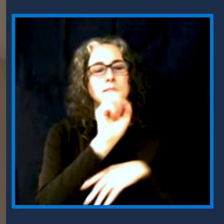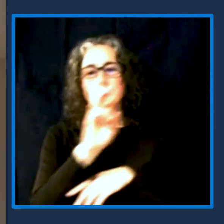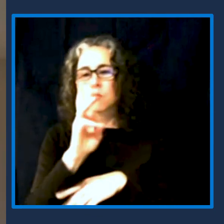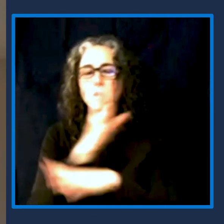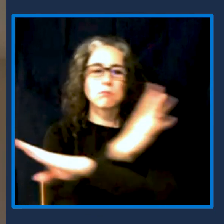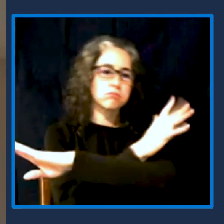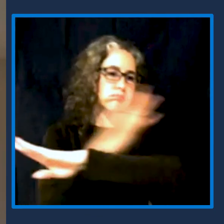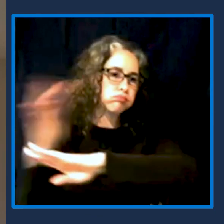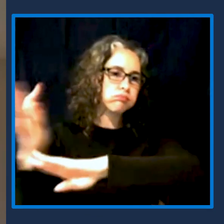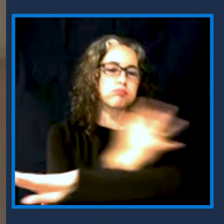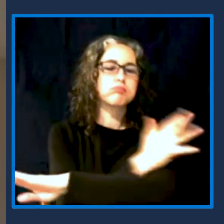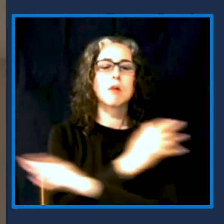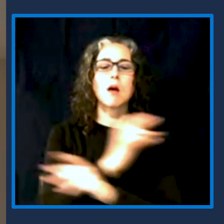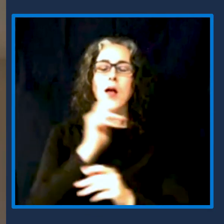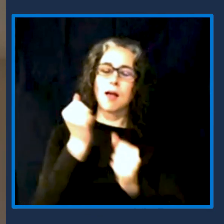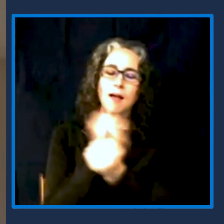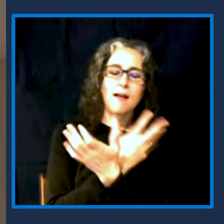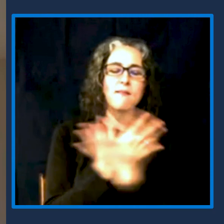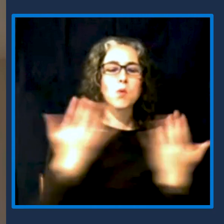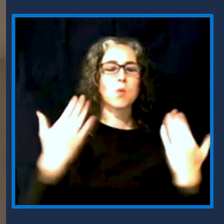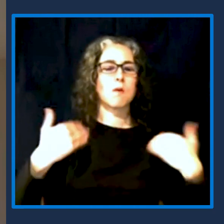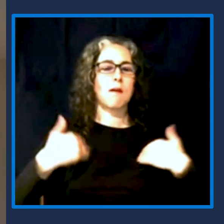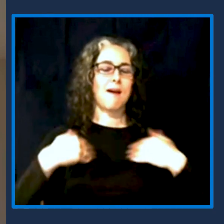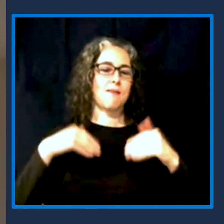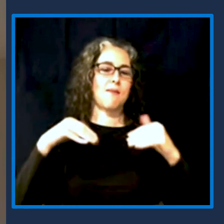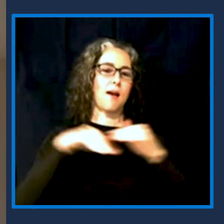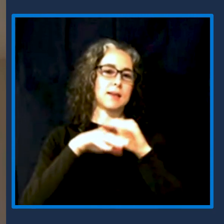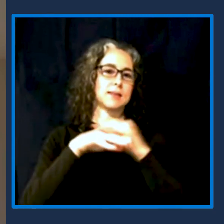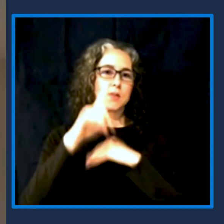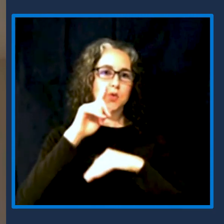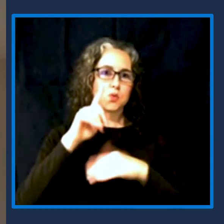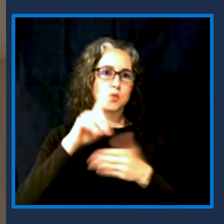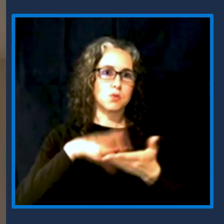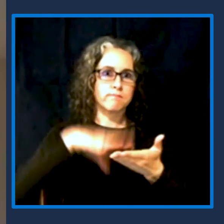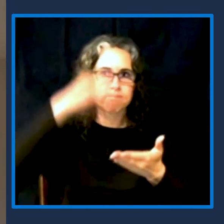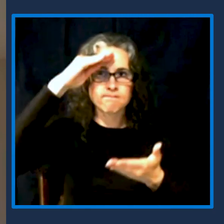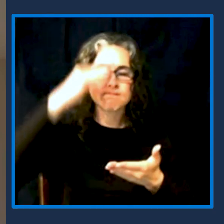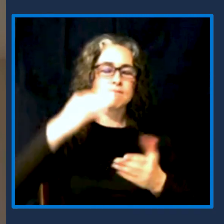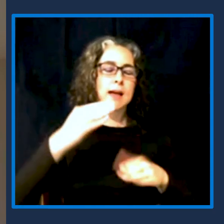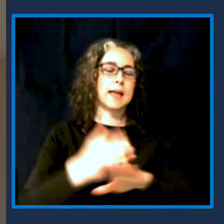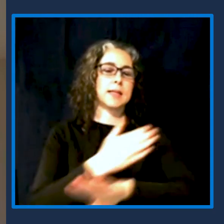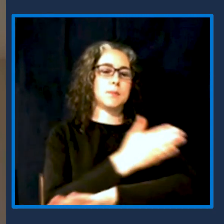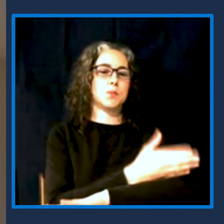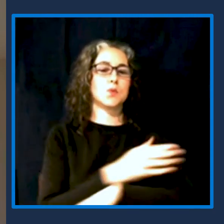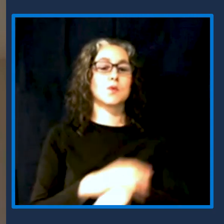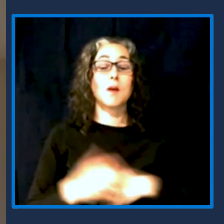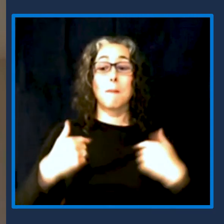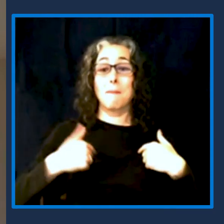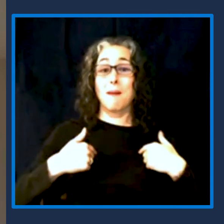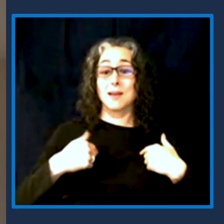access and improve and i'm really thankful for that as a neurodiverse individual it's a great